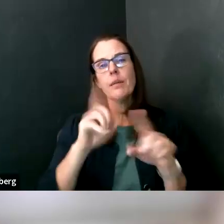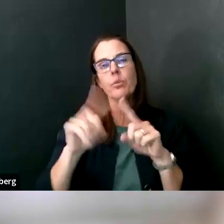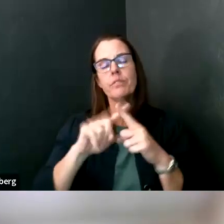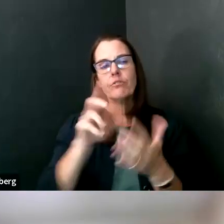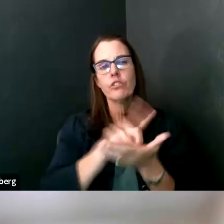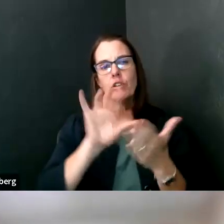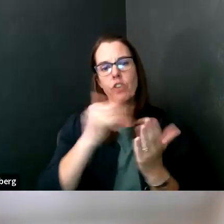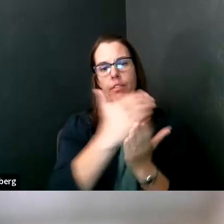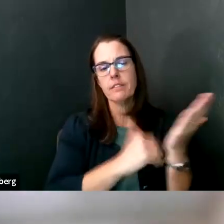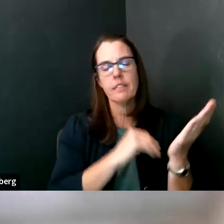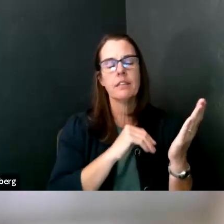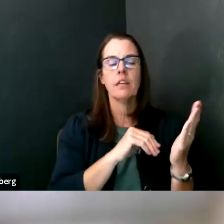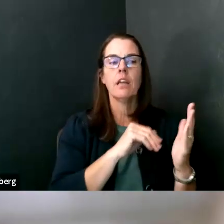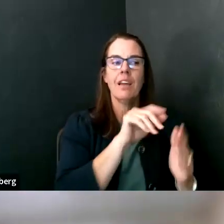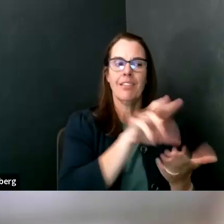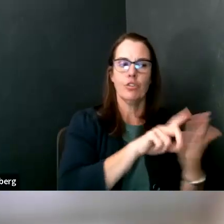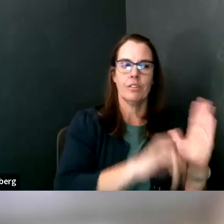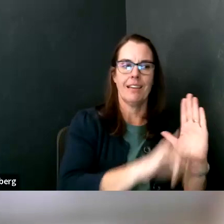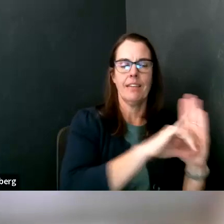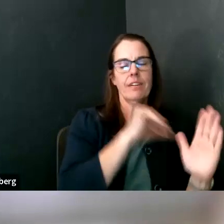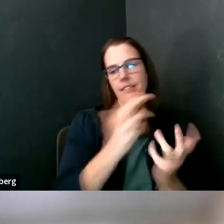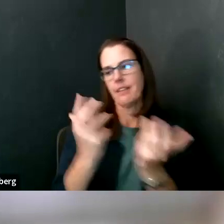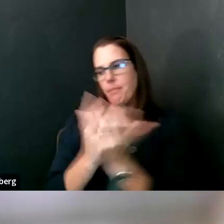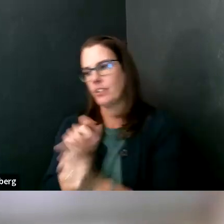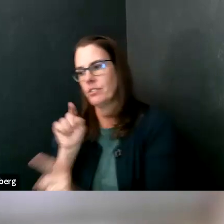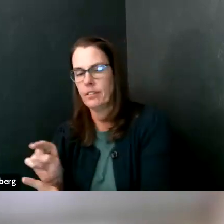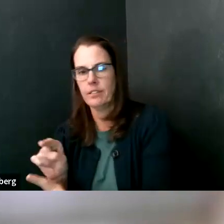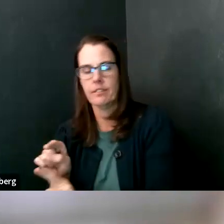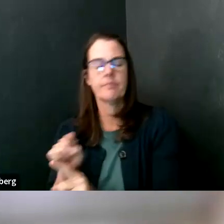don't always match the drug reviewed indication for indication, as you might expect. They may